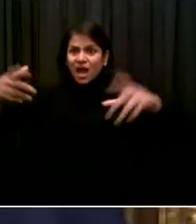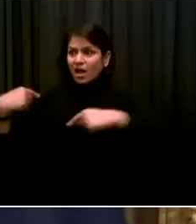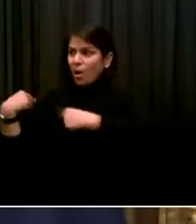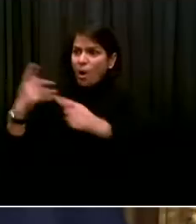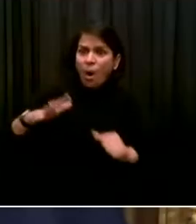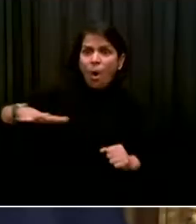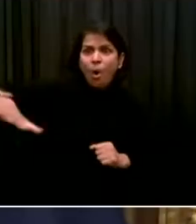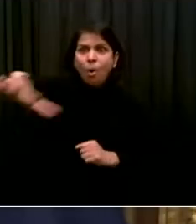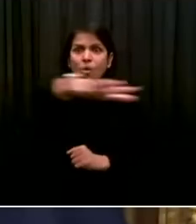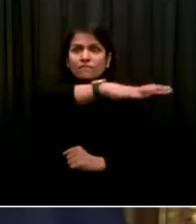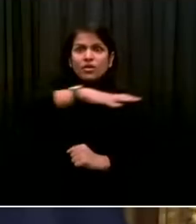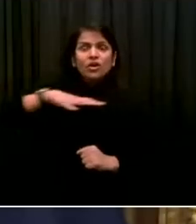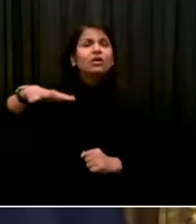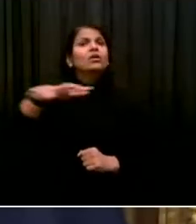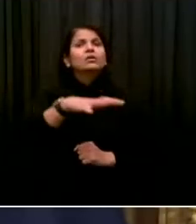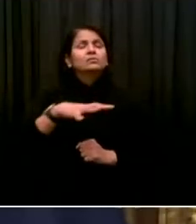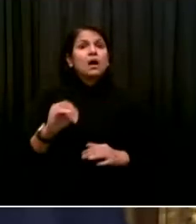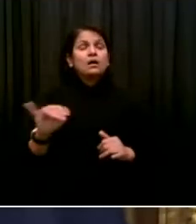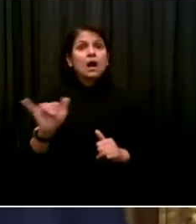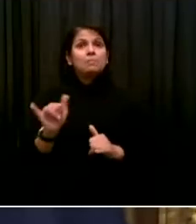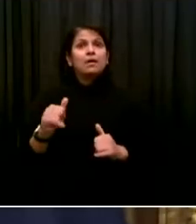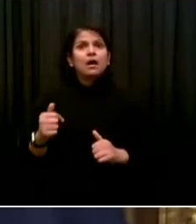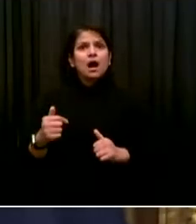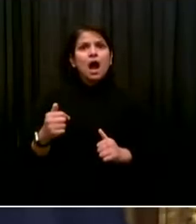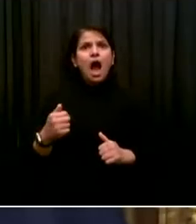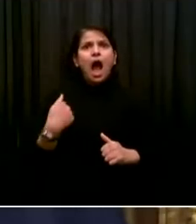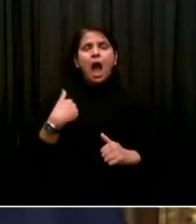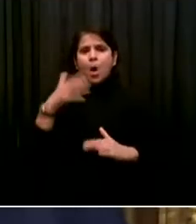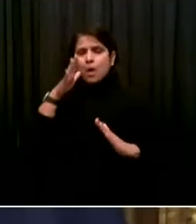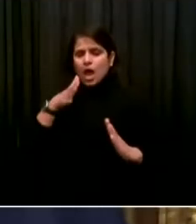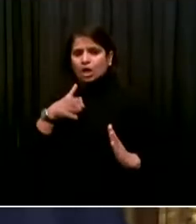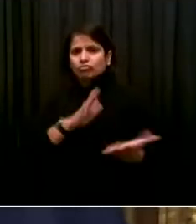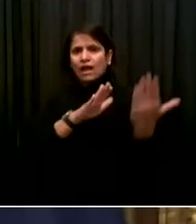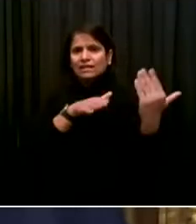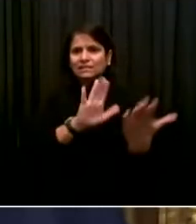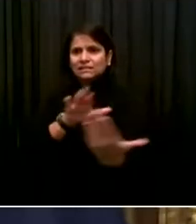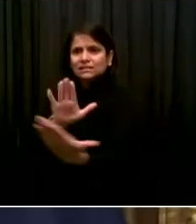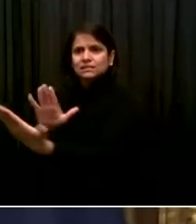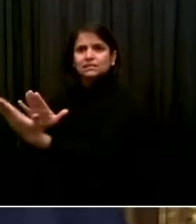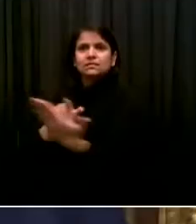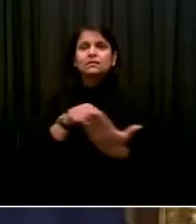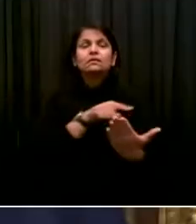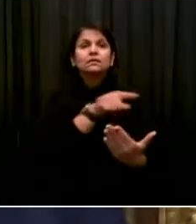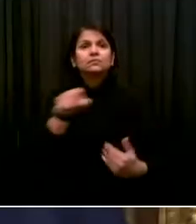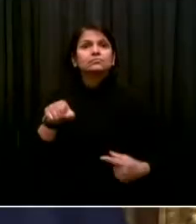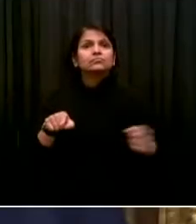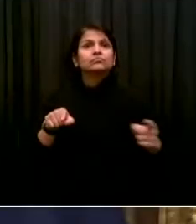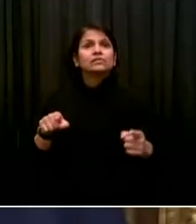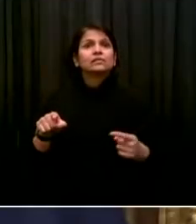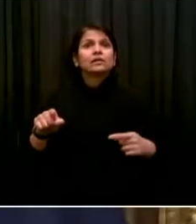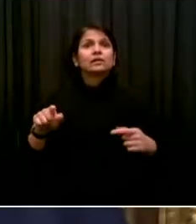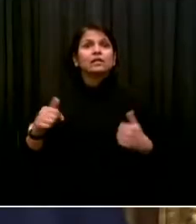KNOCKERS FEEL AS IF A ESA OF VIOLENCE IS UNGOLFING OUR CITY. AS YOUR MAYOR